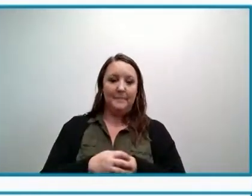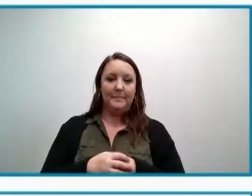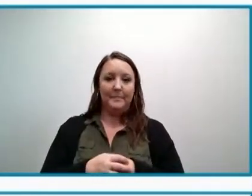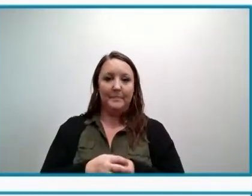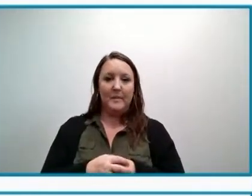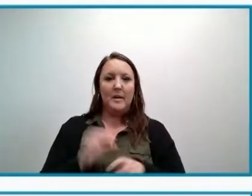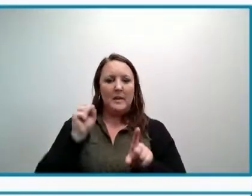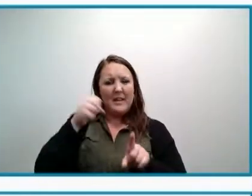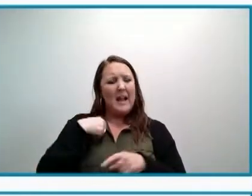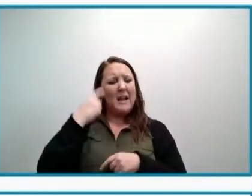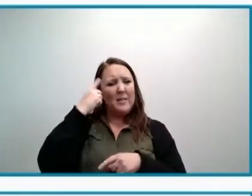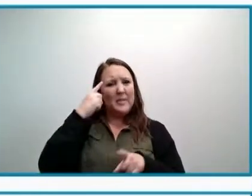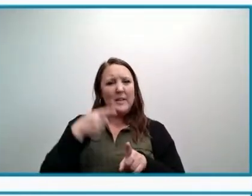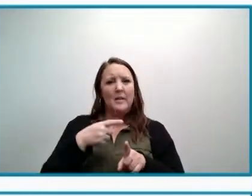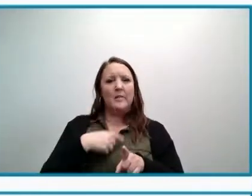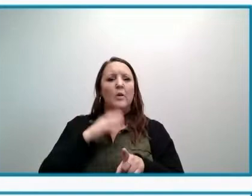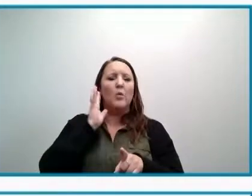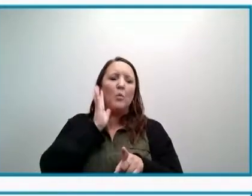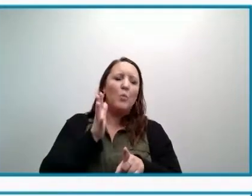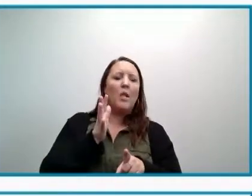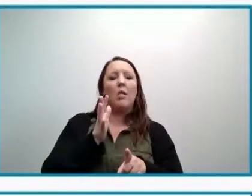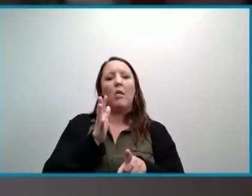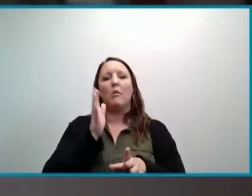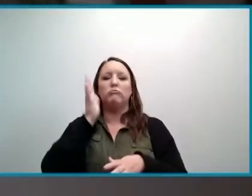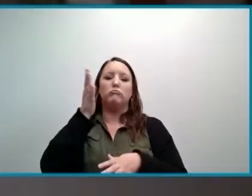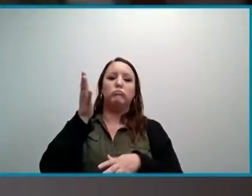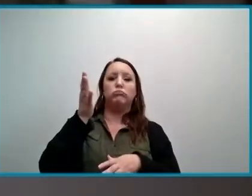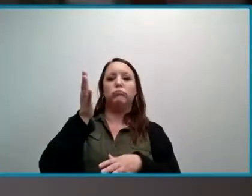I'll speak a little bit to bringing in ...